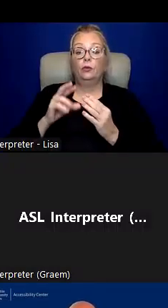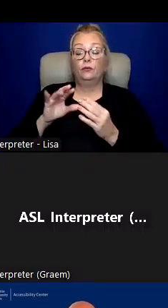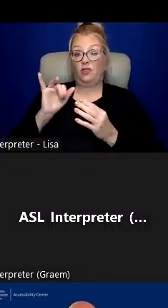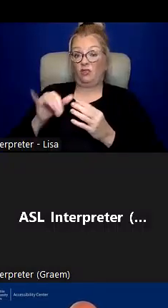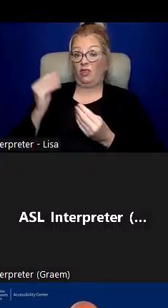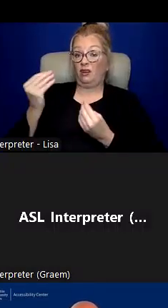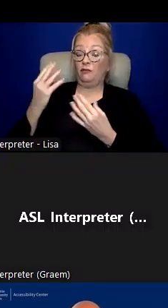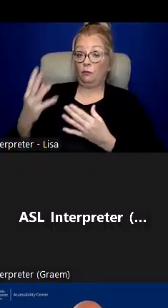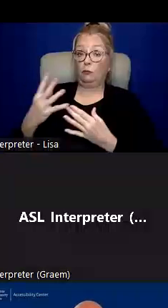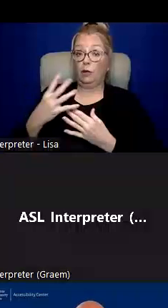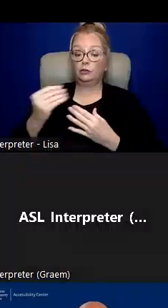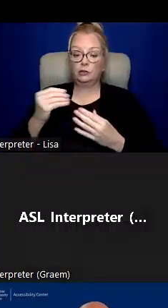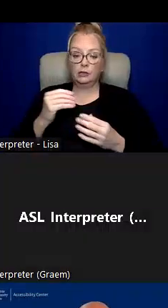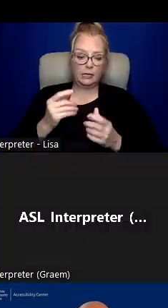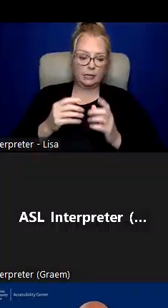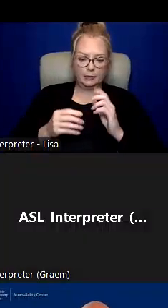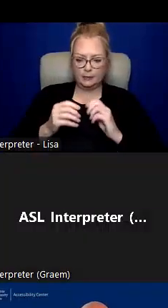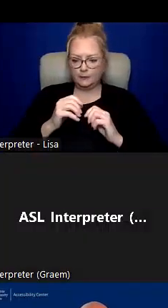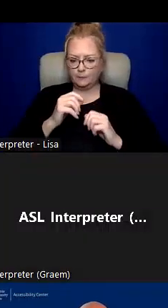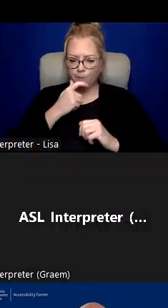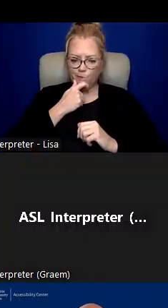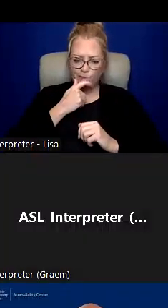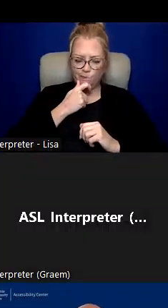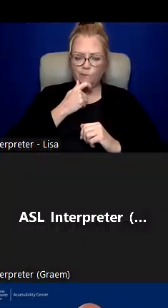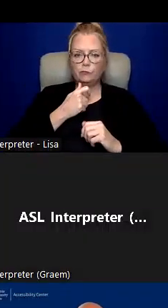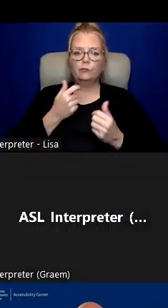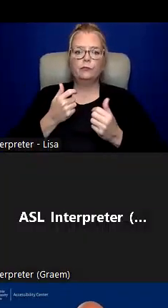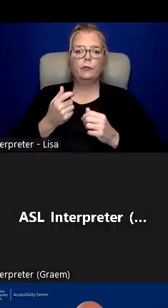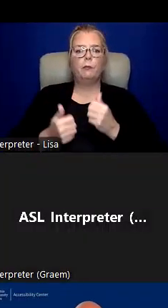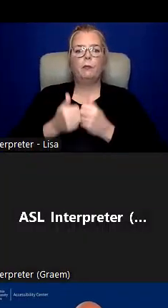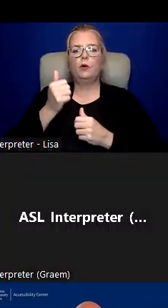and select, OK, what's the most appropriate review activities?